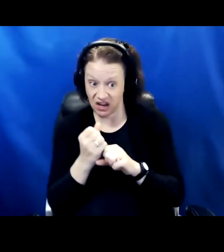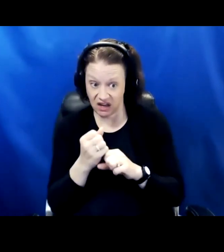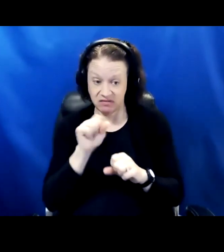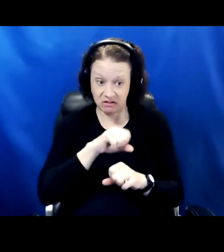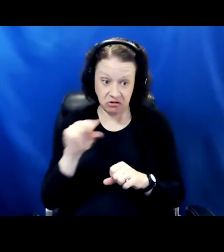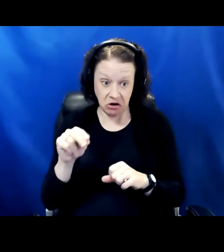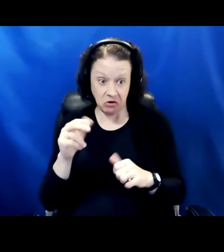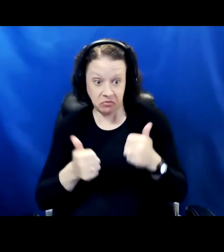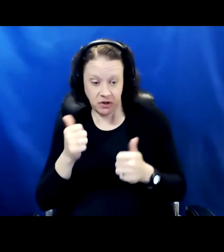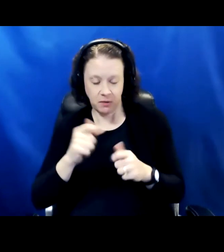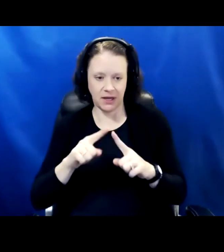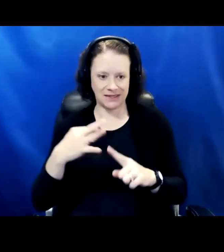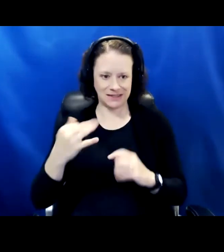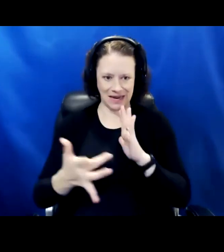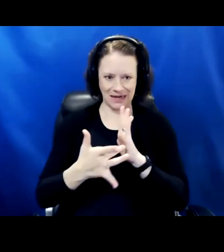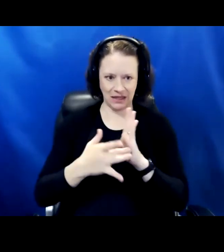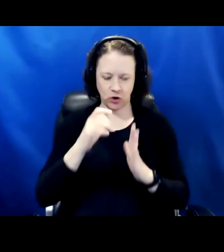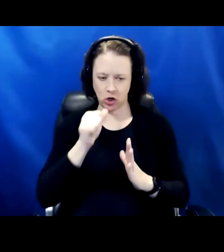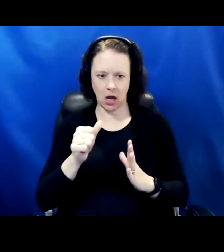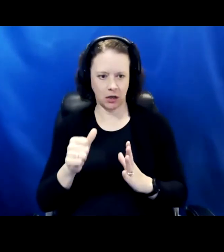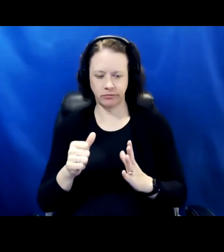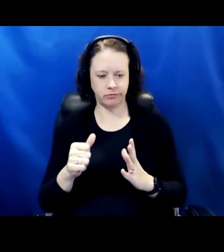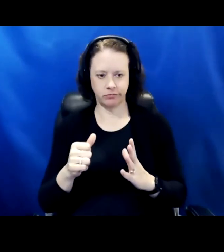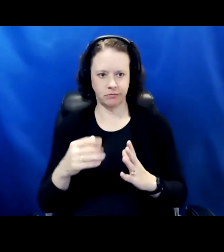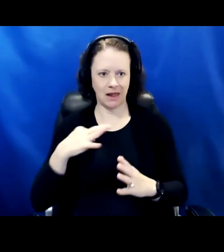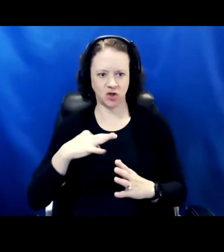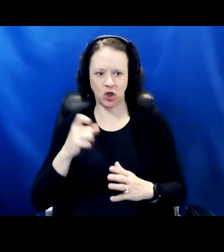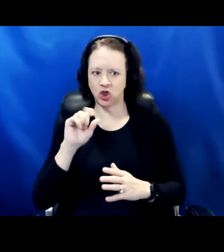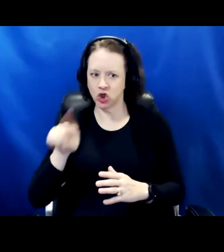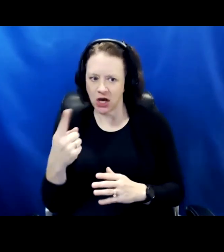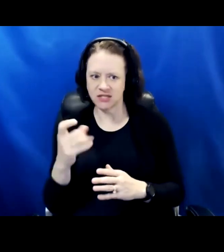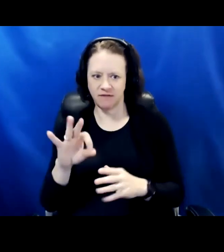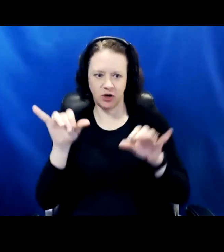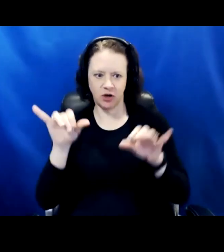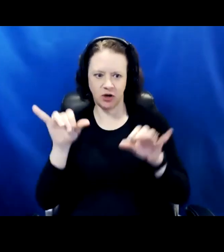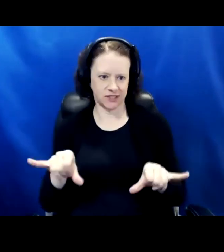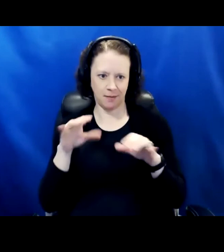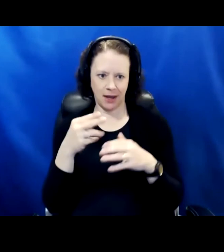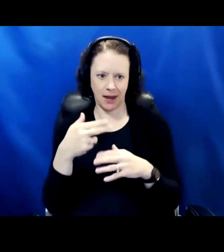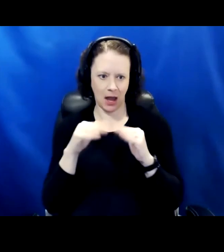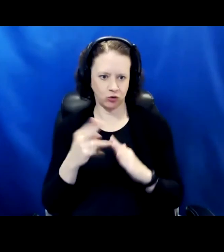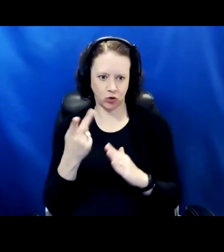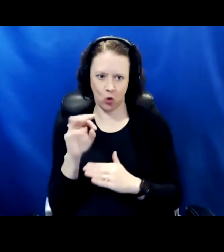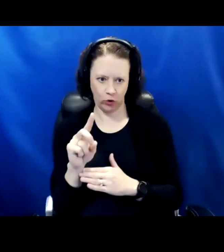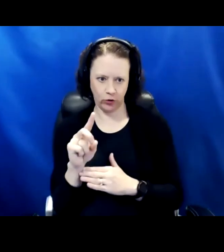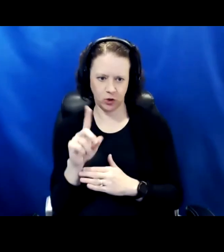but technically they're not eligible based on just being a household member. And then a final question we got by email was